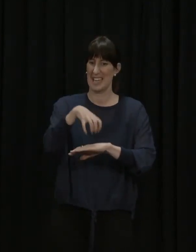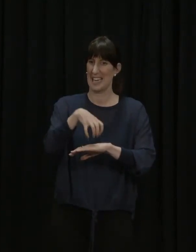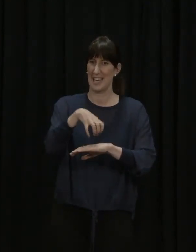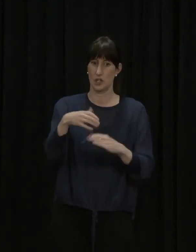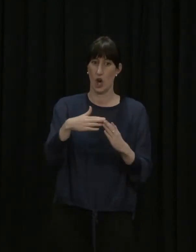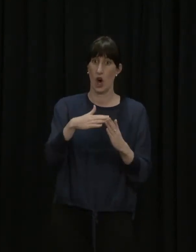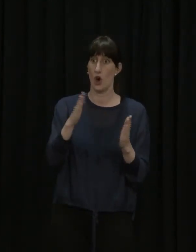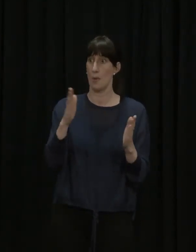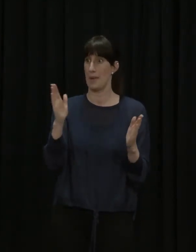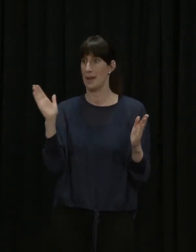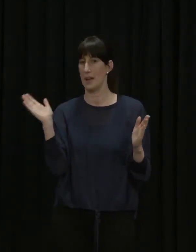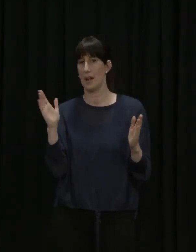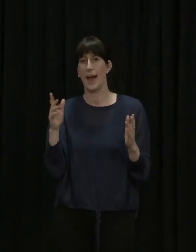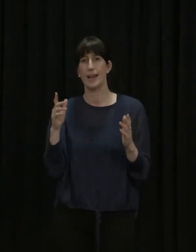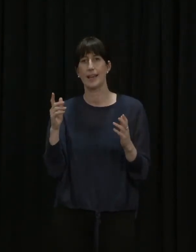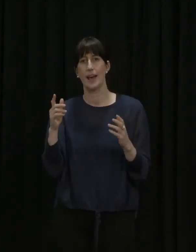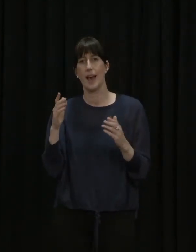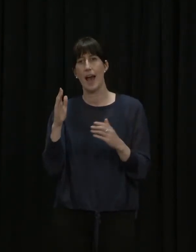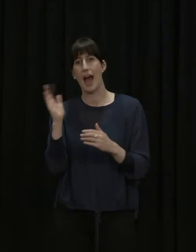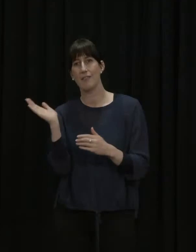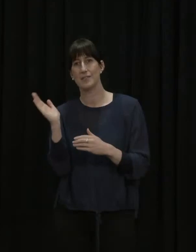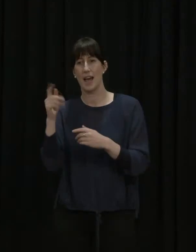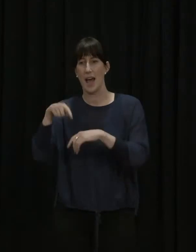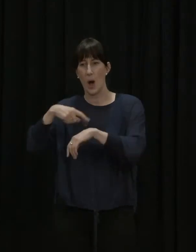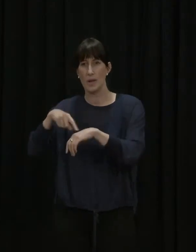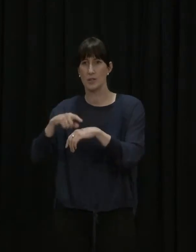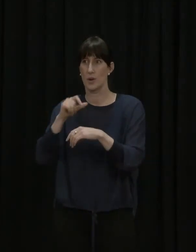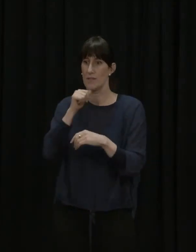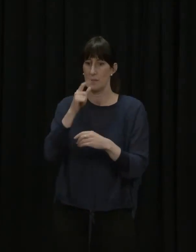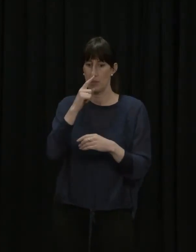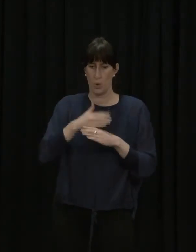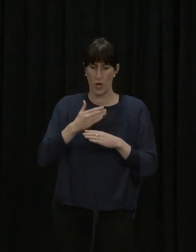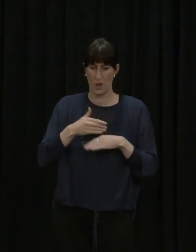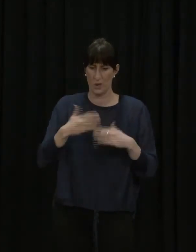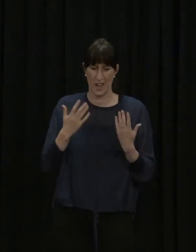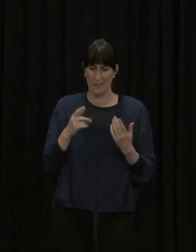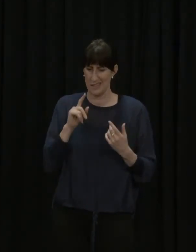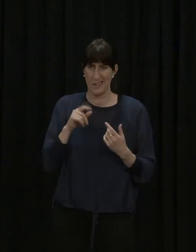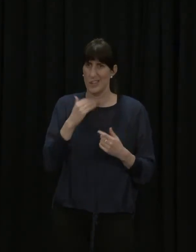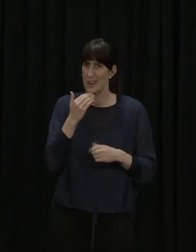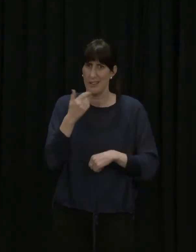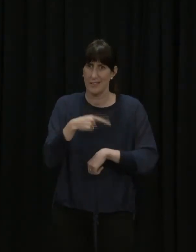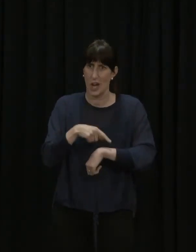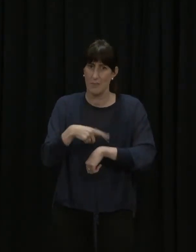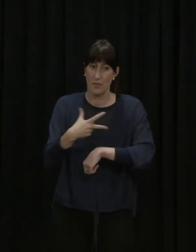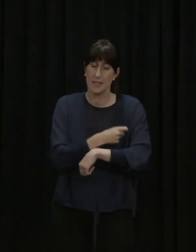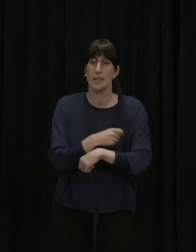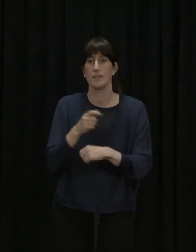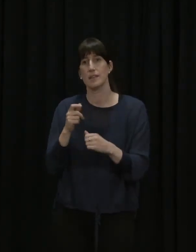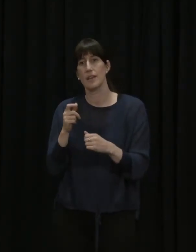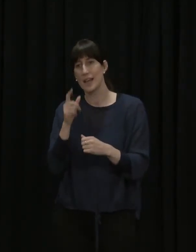making sure we've got extra after hours available for those who can't get access to vaccinations during the day,